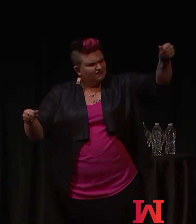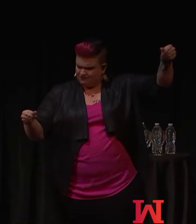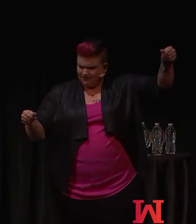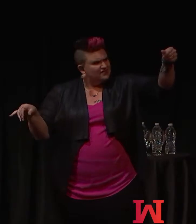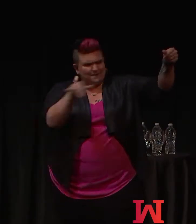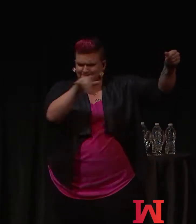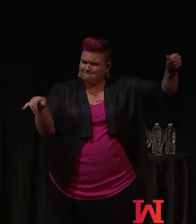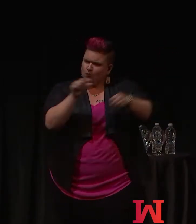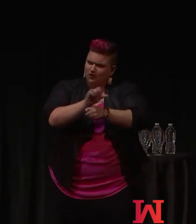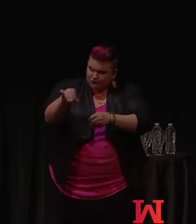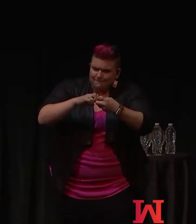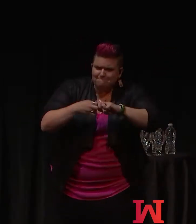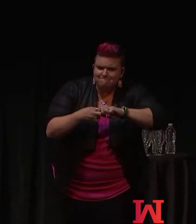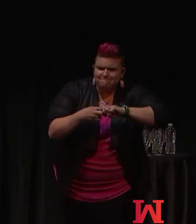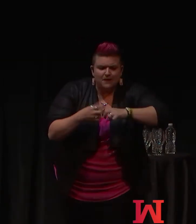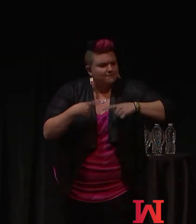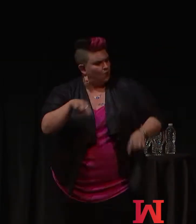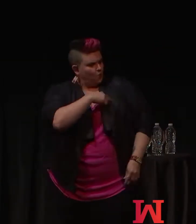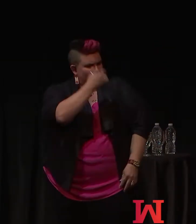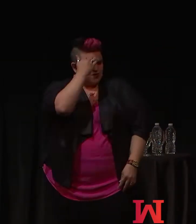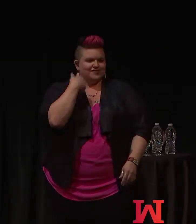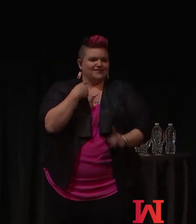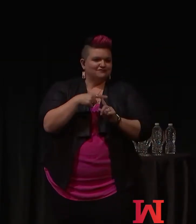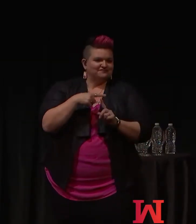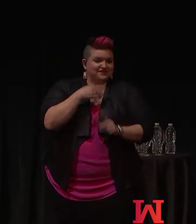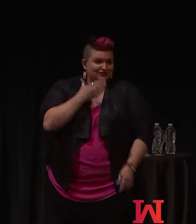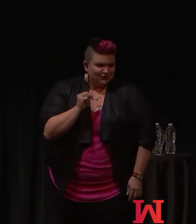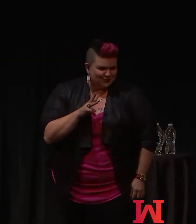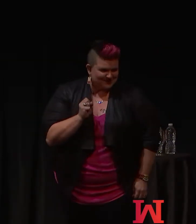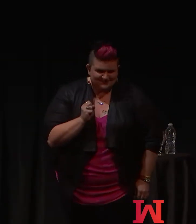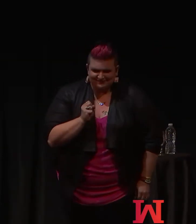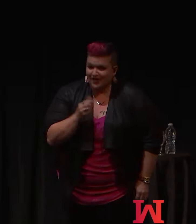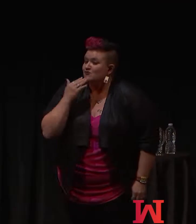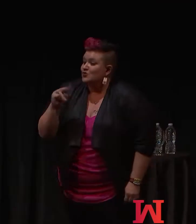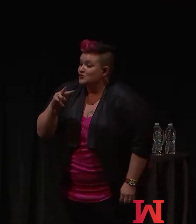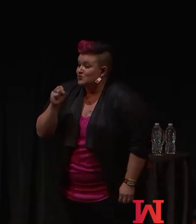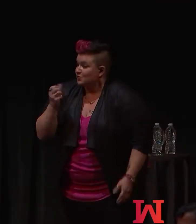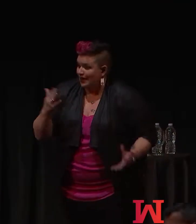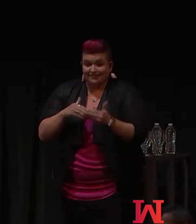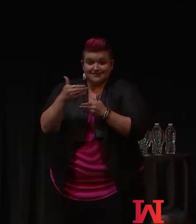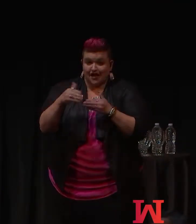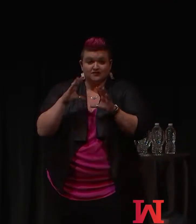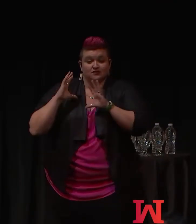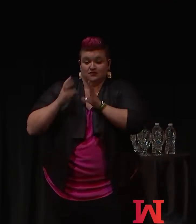But we know that there is also some good news. And the good news is that the next generation of girls